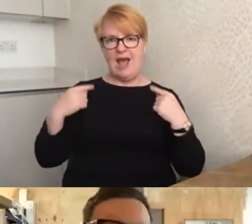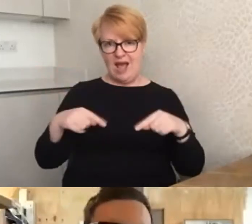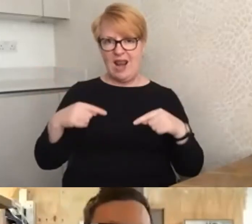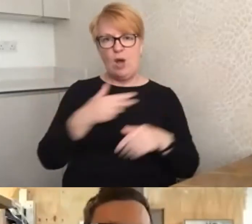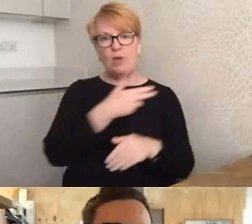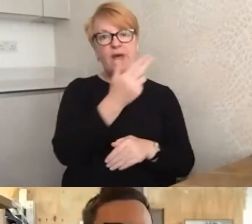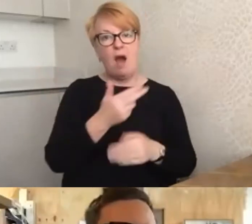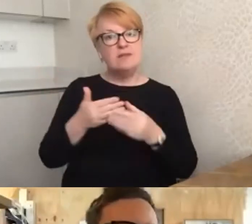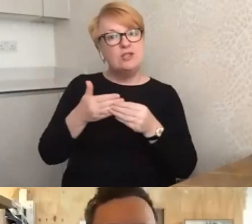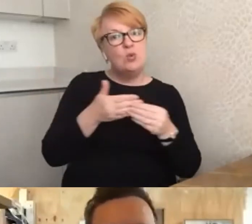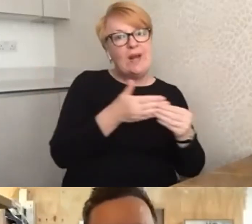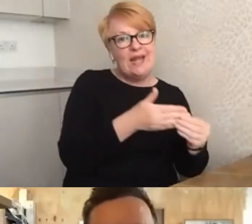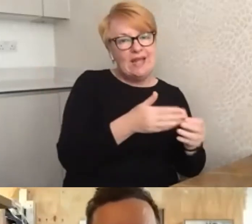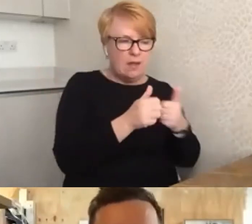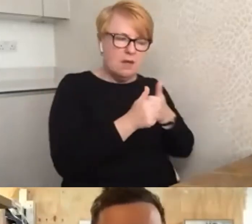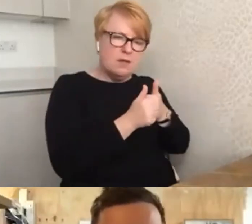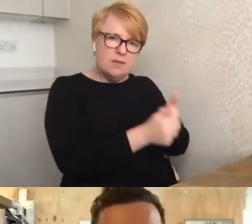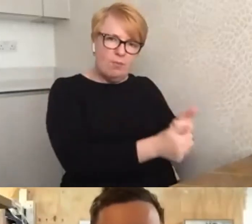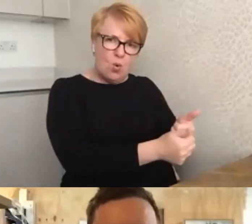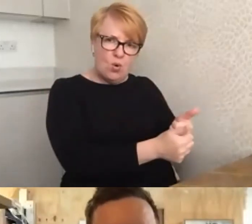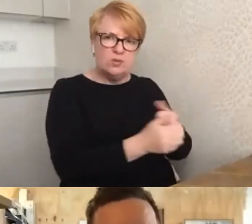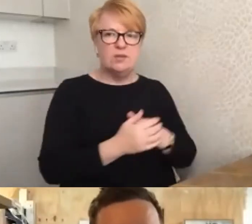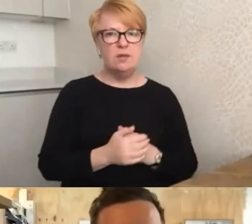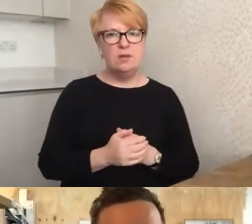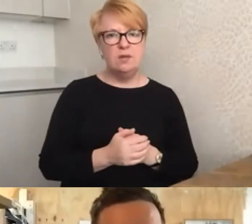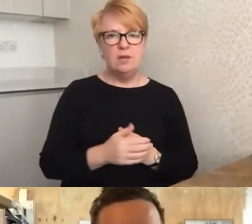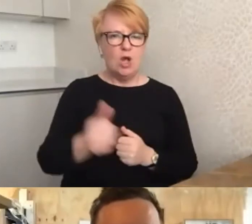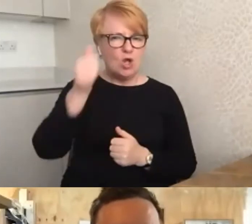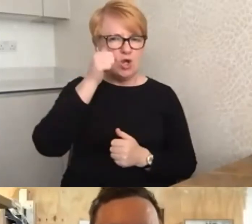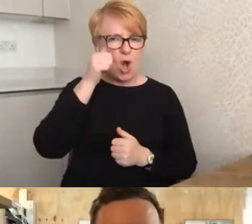And acknowledge that the artist needs support, especially with these types of projects